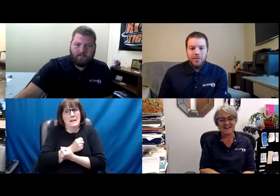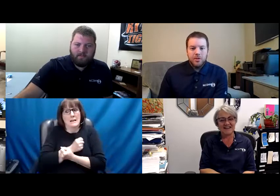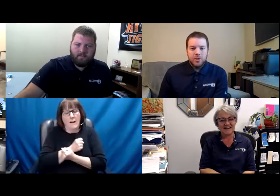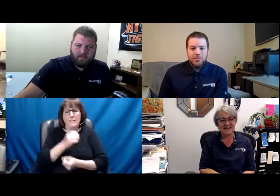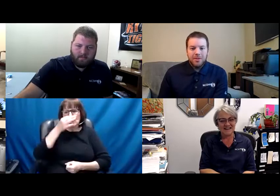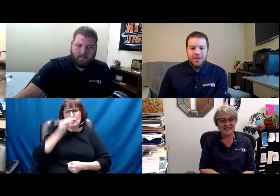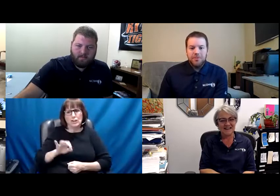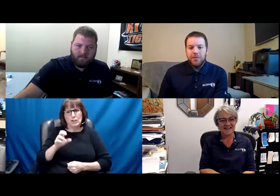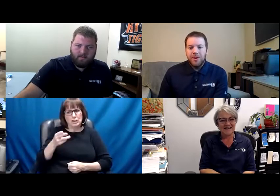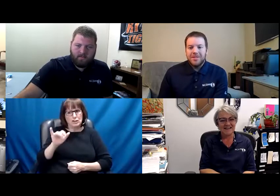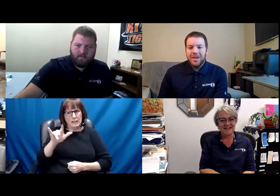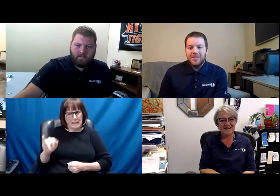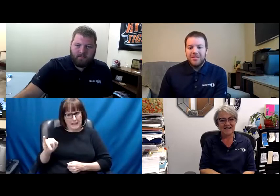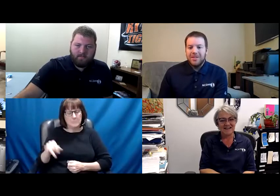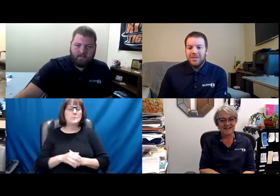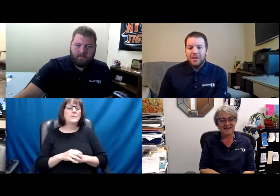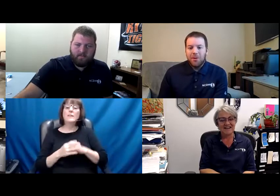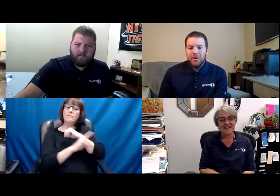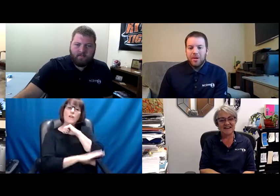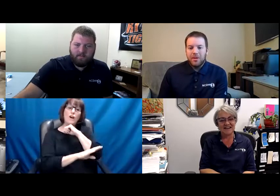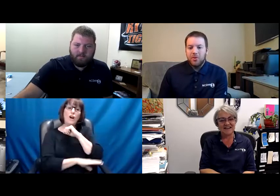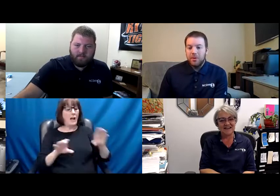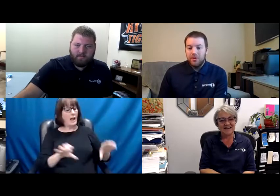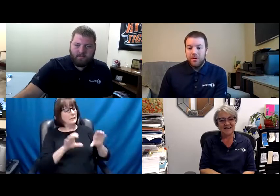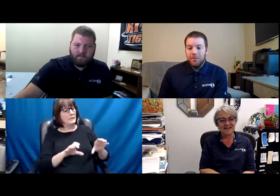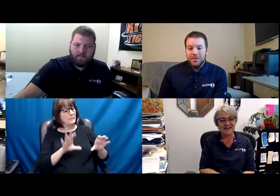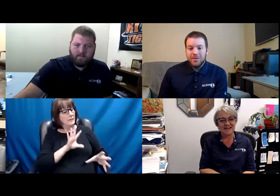the enjoyment of fall is the activities I take part in during the fall months.